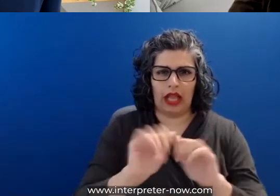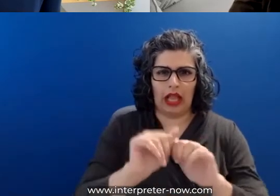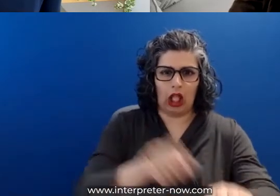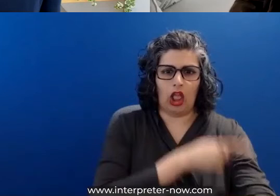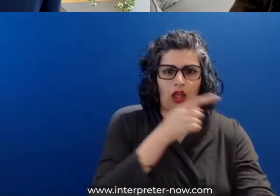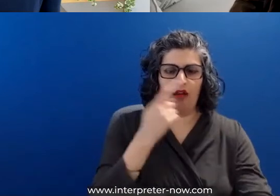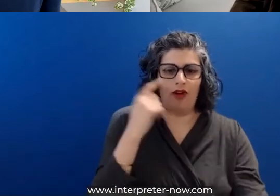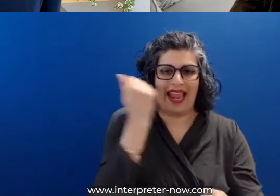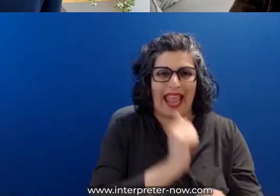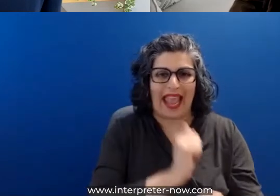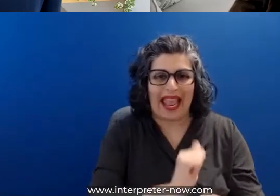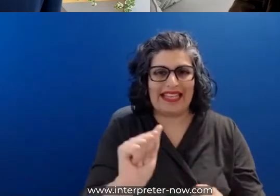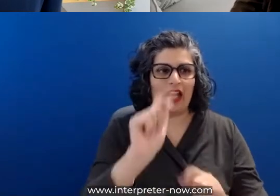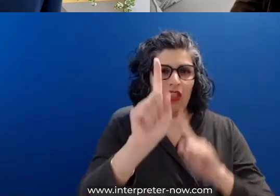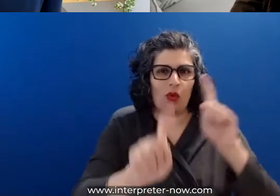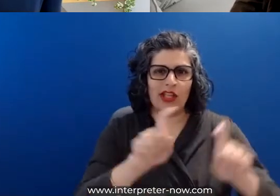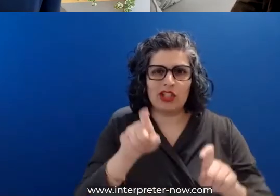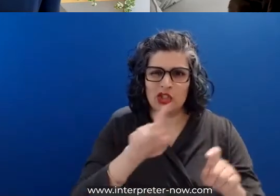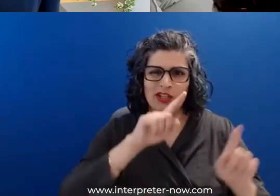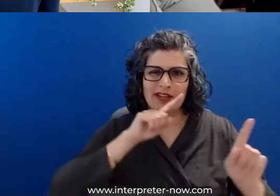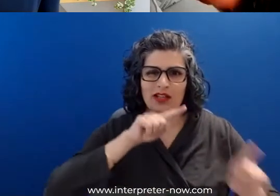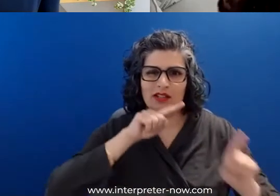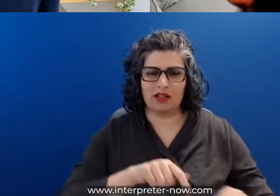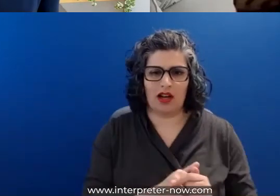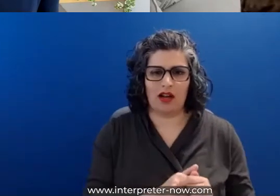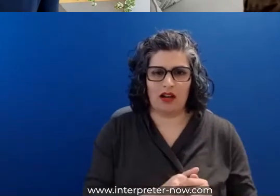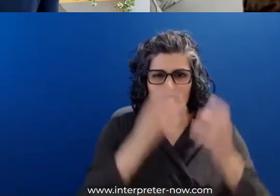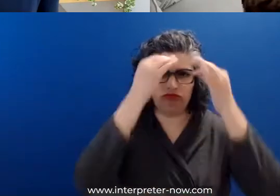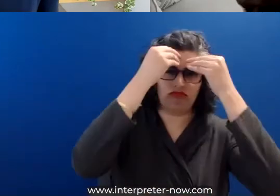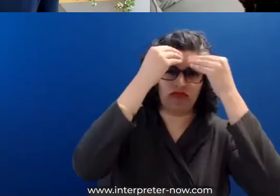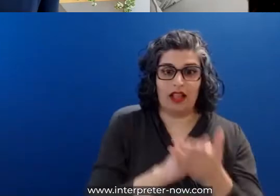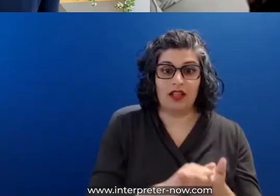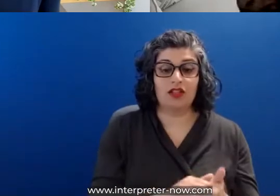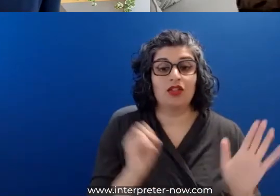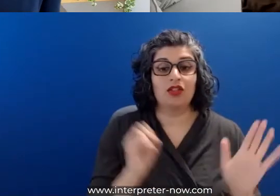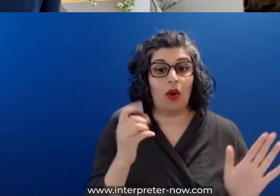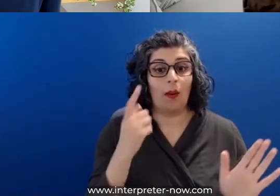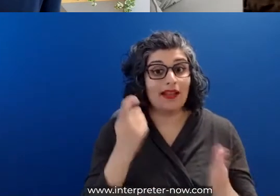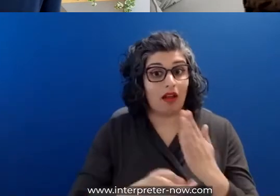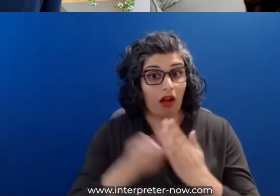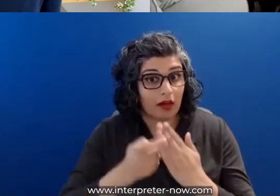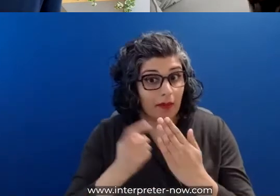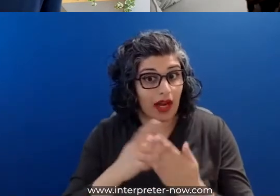any of the questions. So by definition, because it's an automatic programme, and there's not